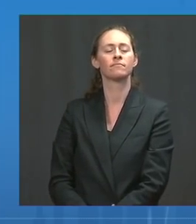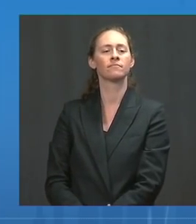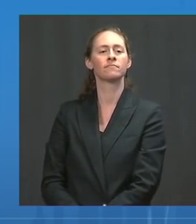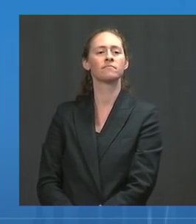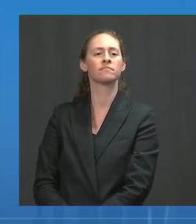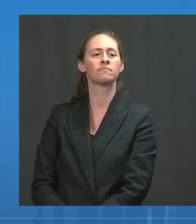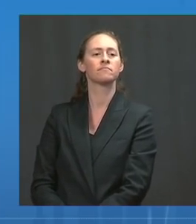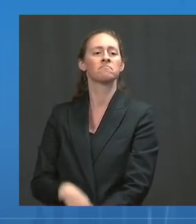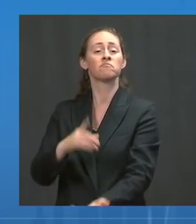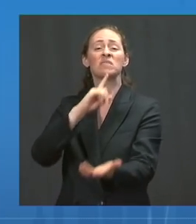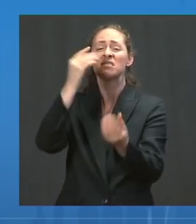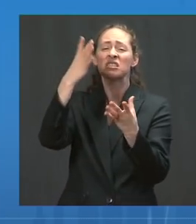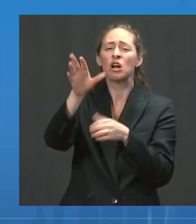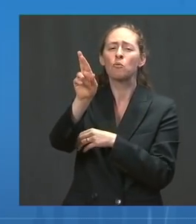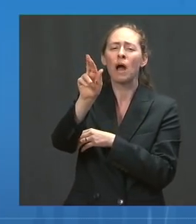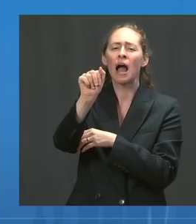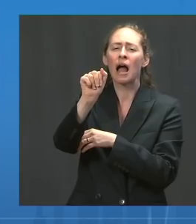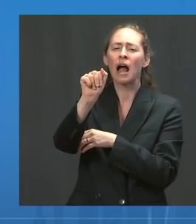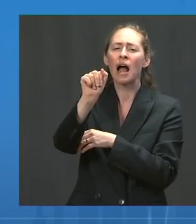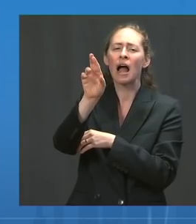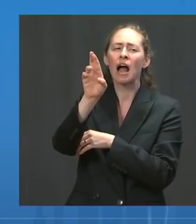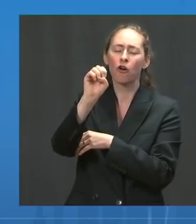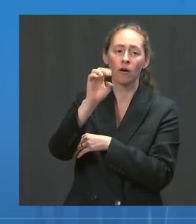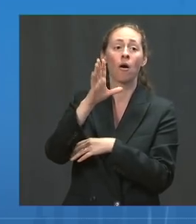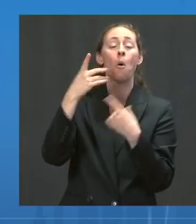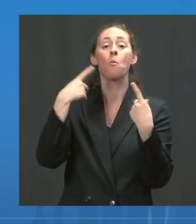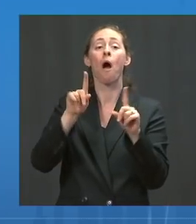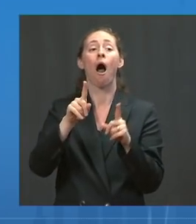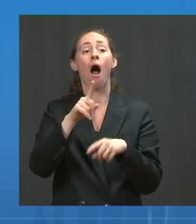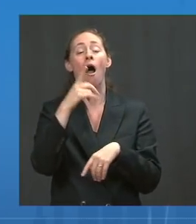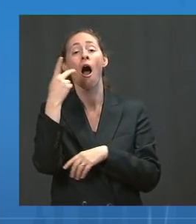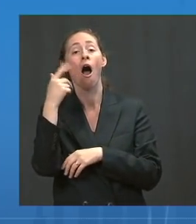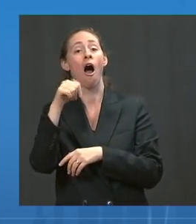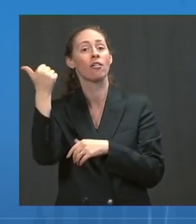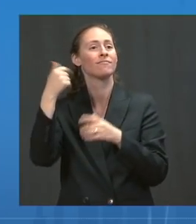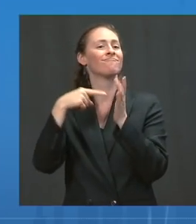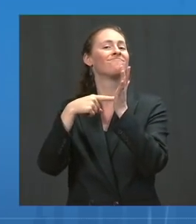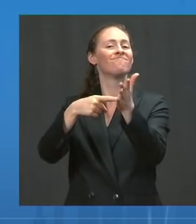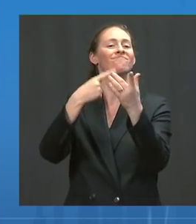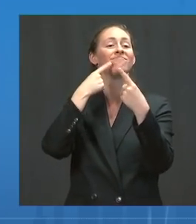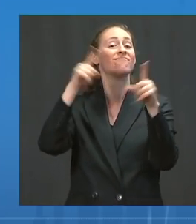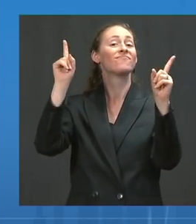within the framework of a successful vaccine, one in which there's no clinical illness,